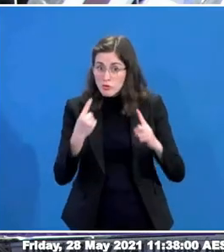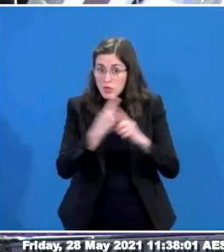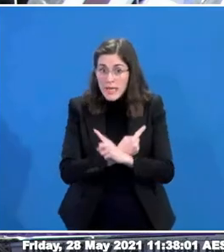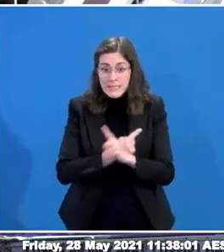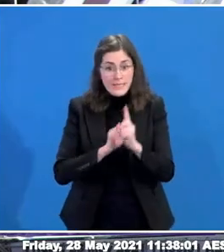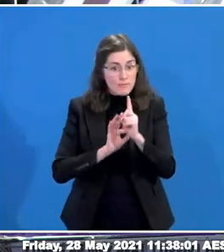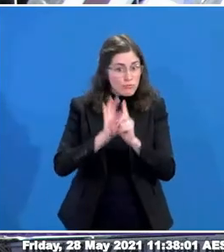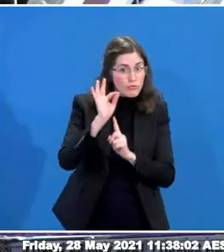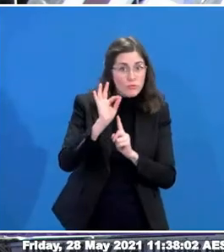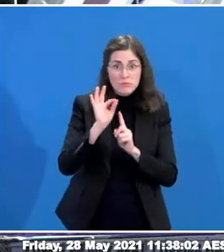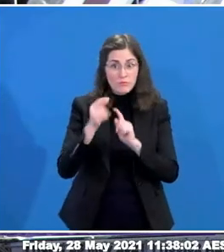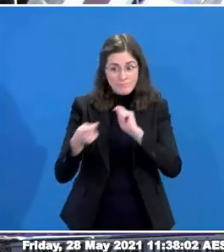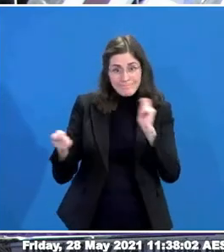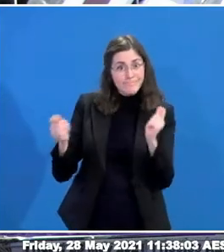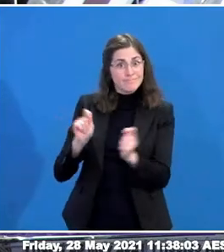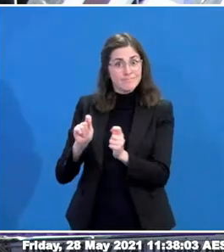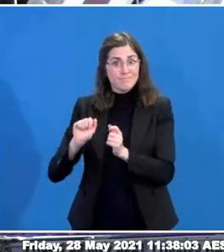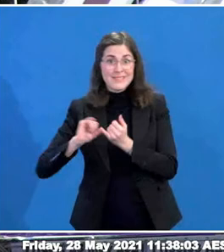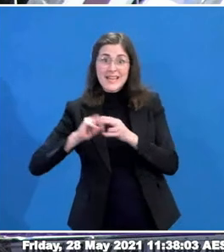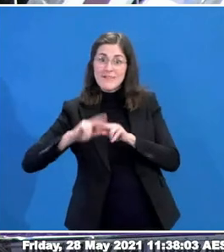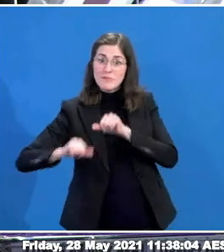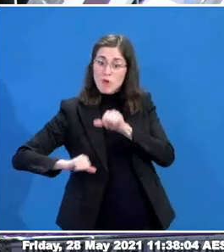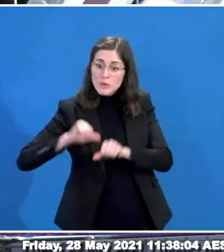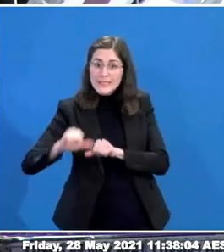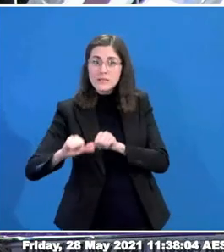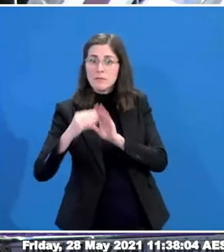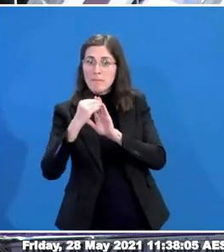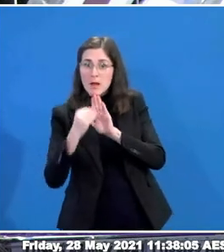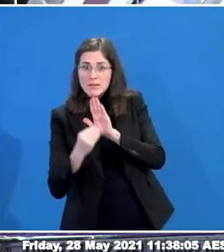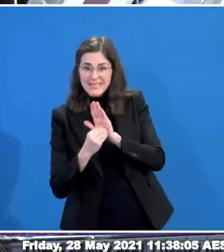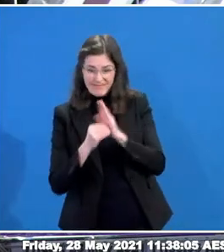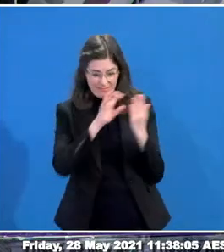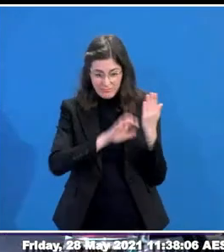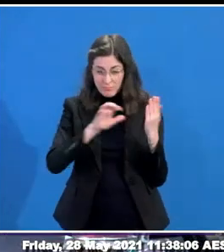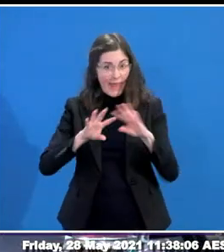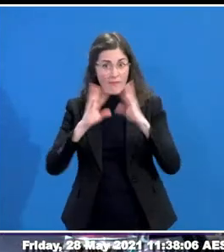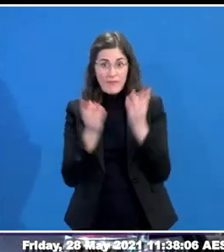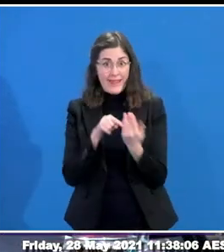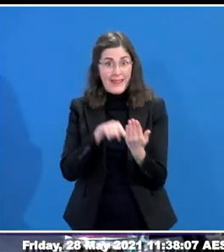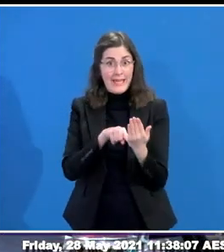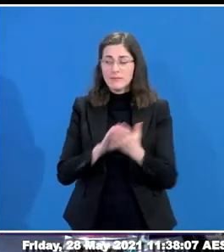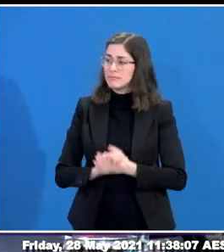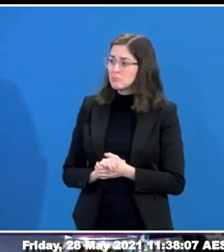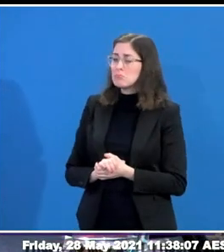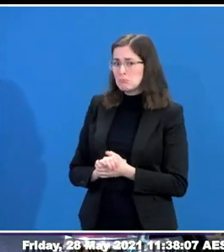Sunnyfield, you've sought to describe them in full; is that right? I tried to do so, yes.